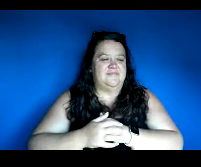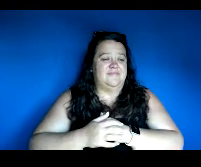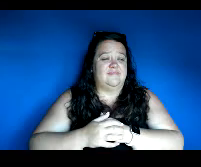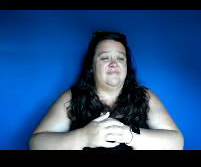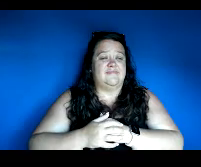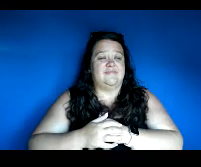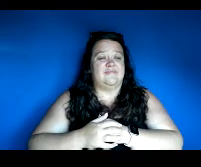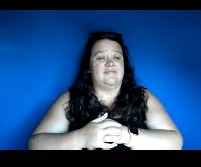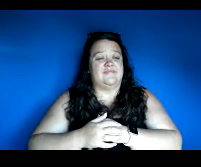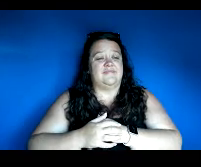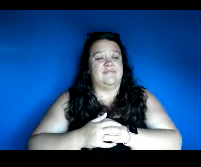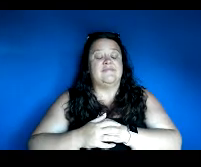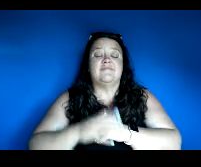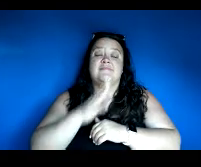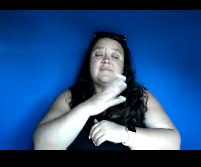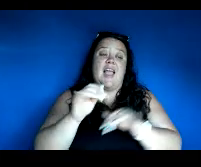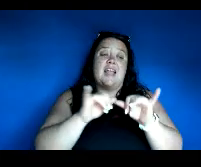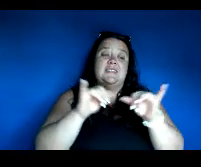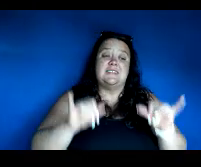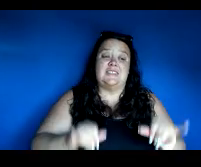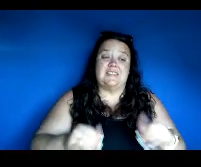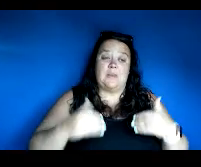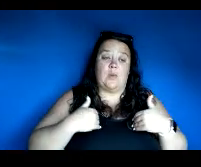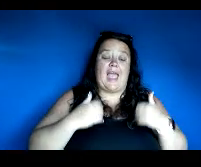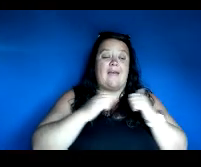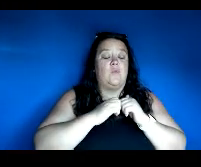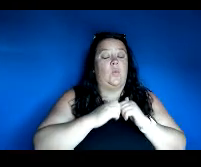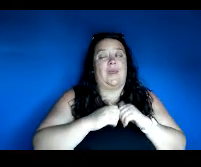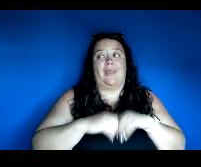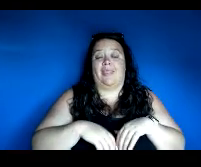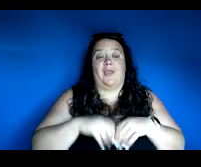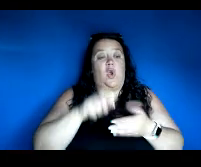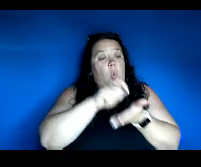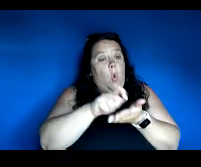that we have set up for students around things like peer note-takers and exam accommodations,